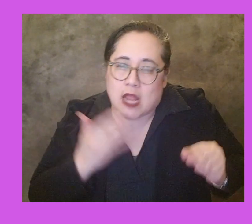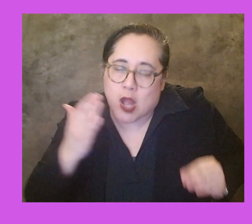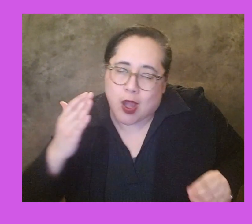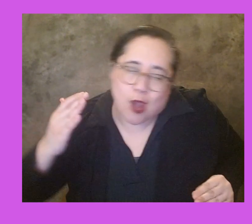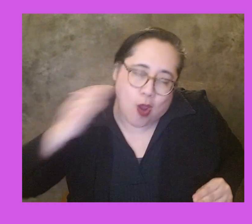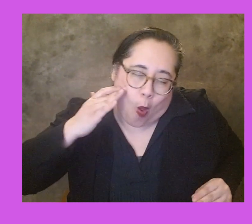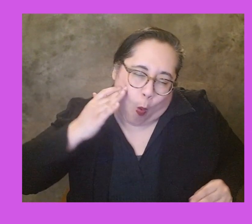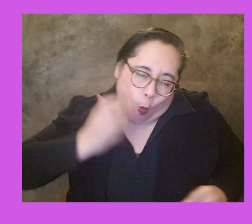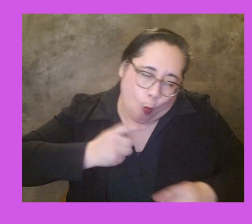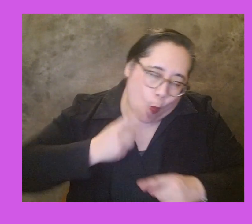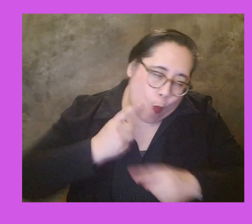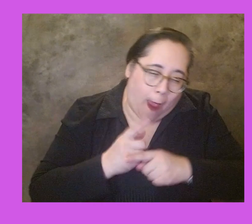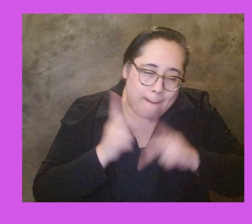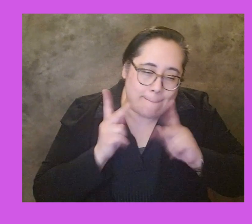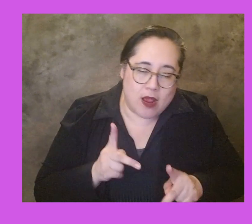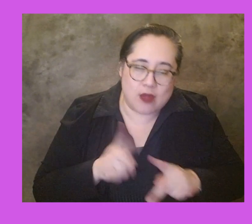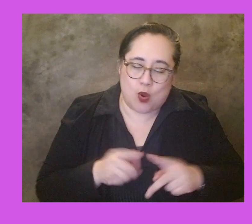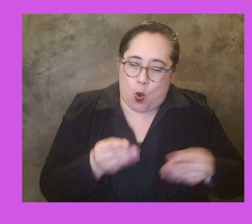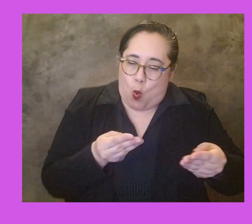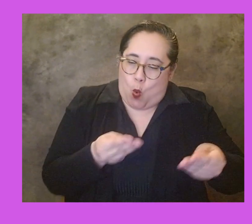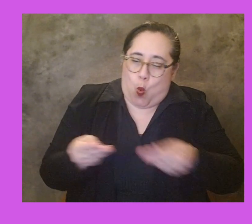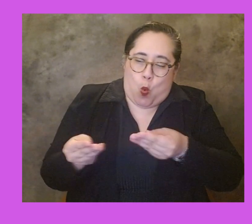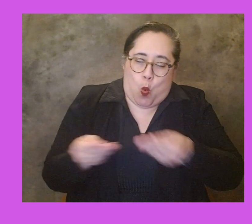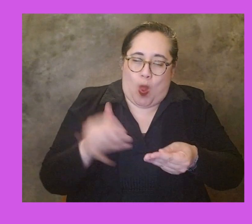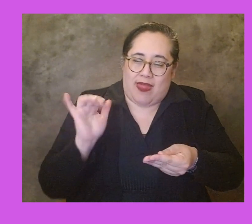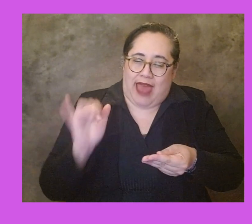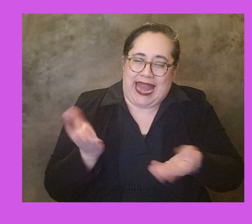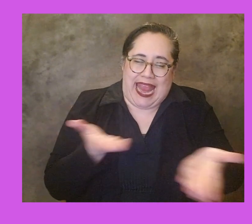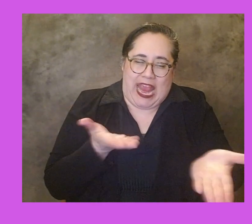But the key also is that there's nothing like the ...